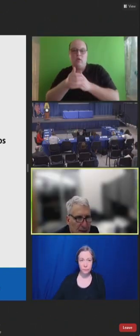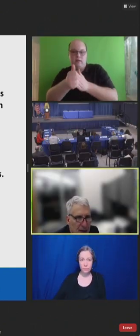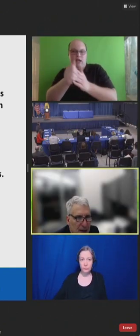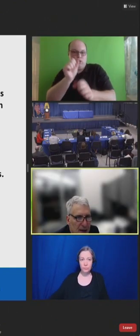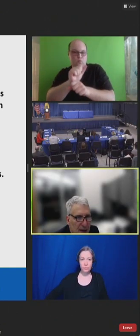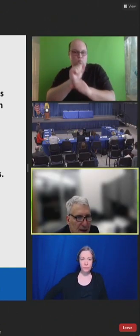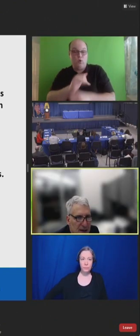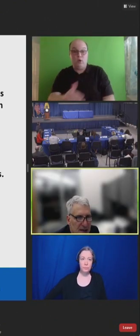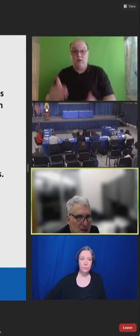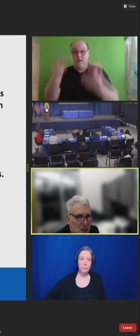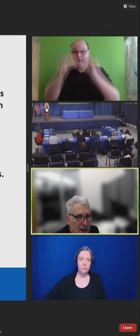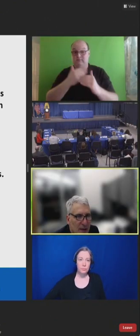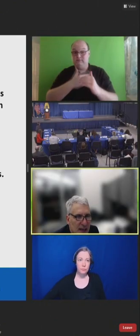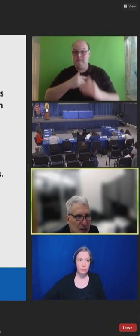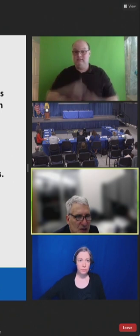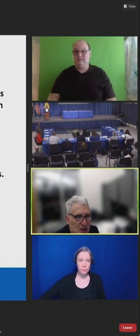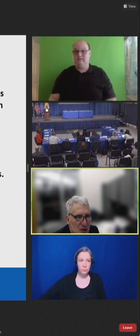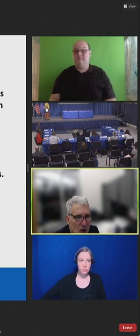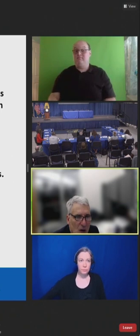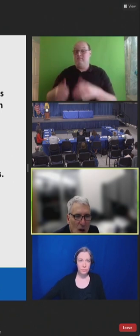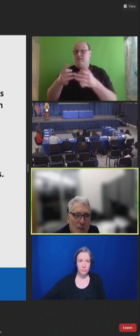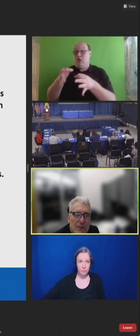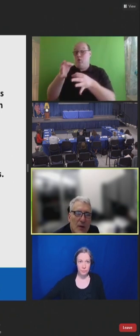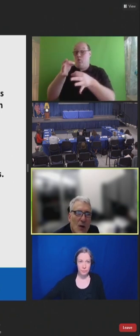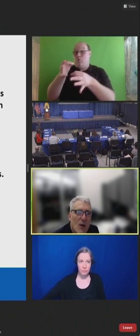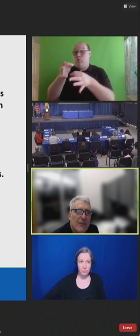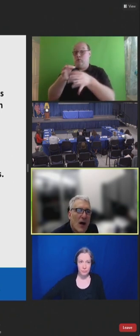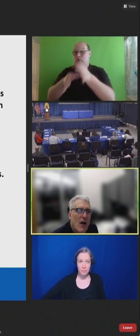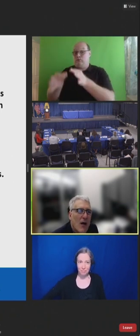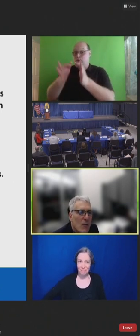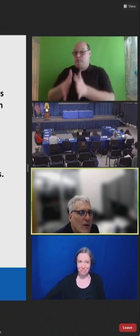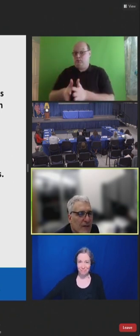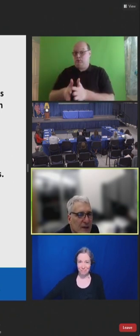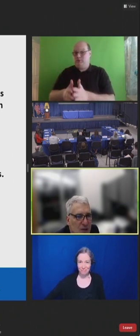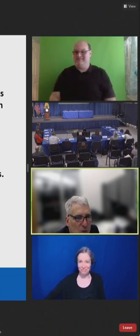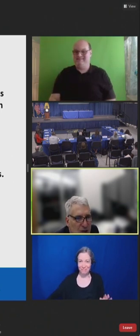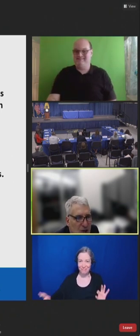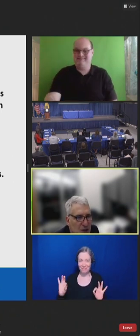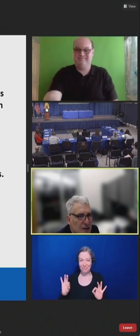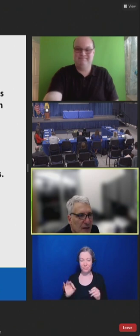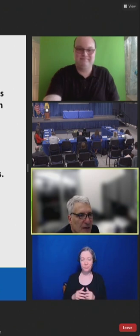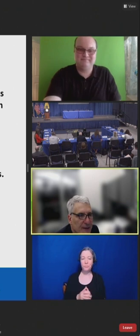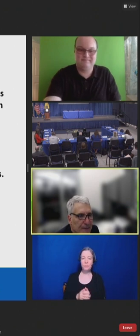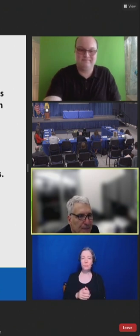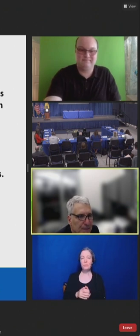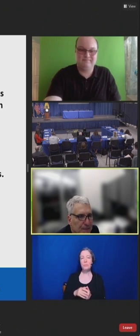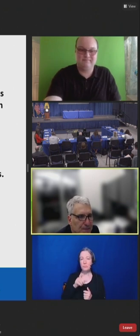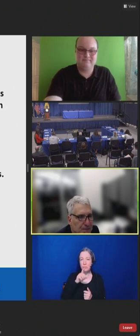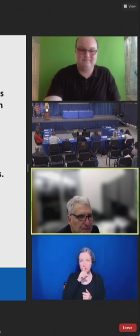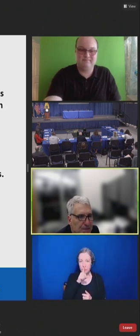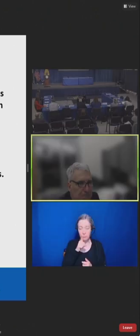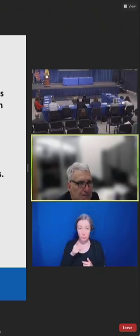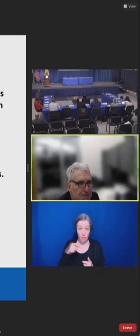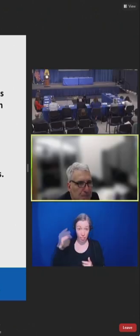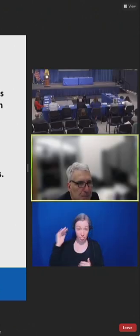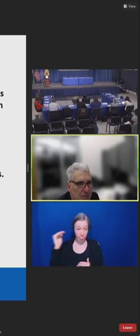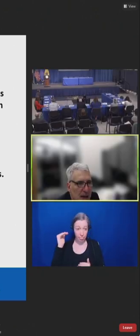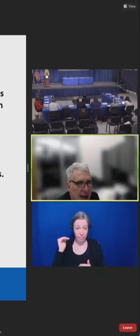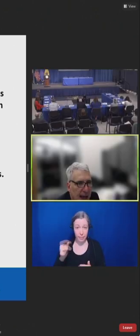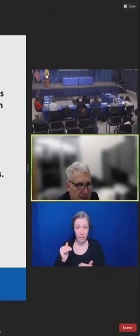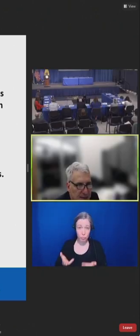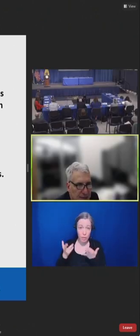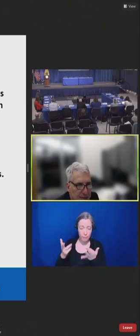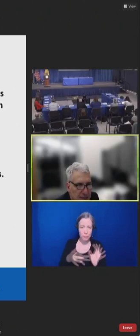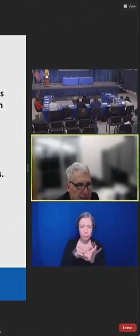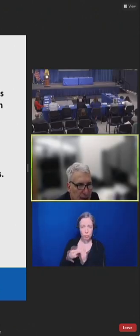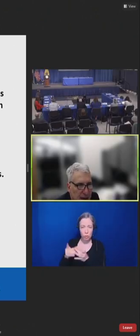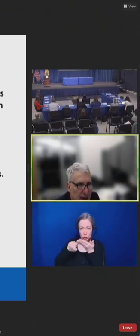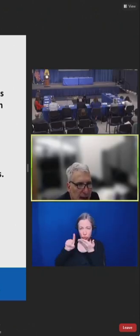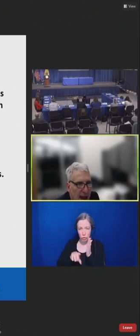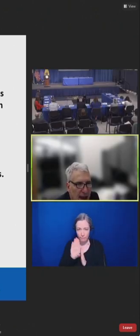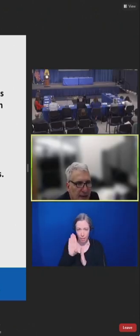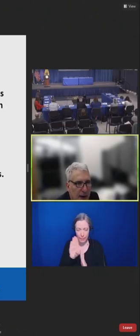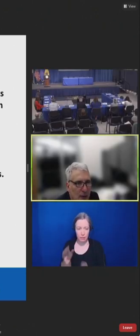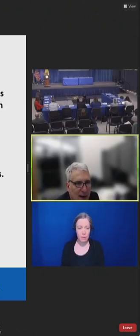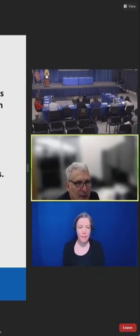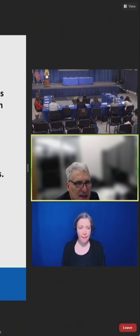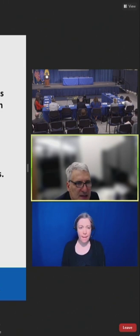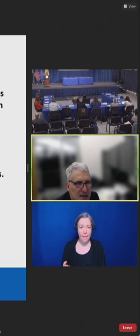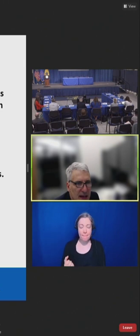These next recommendations are relevant to research and development. Eight, NVAC recommends